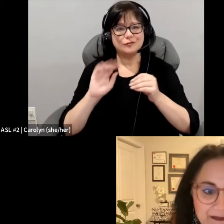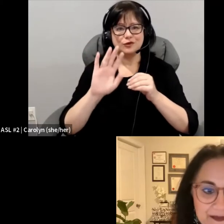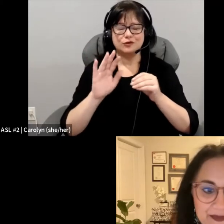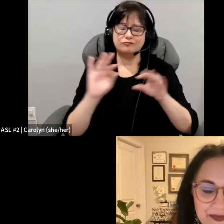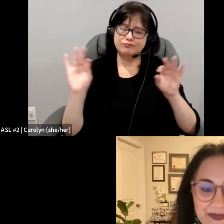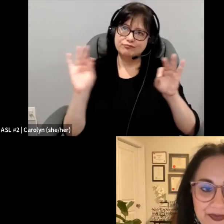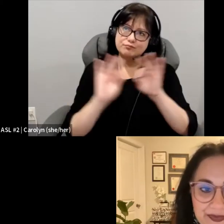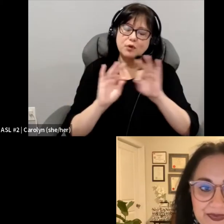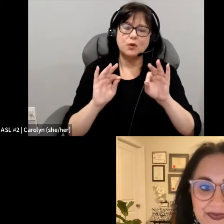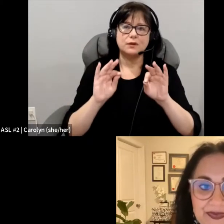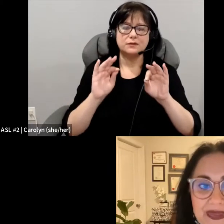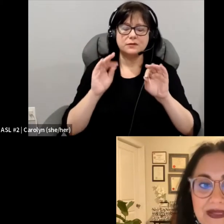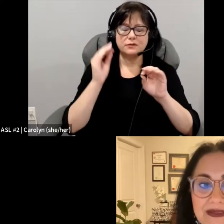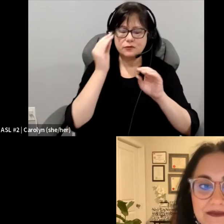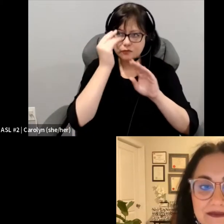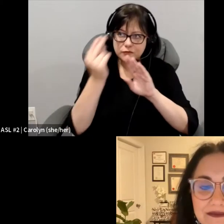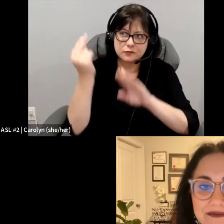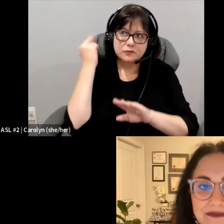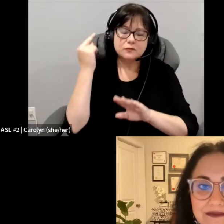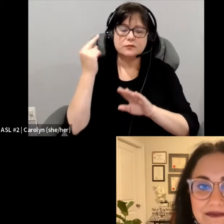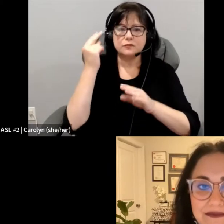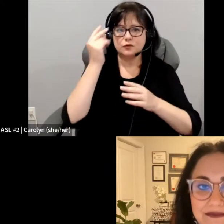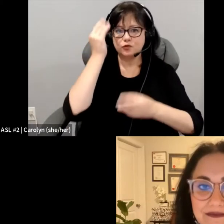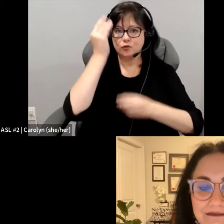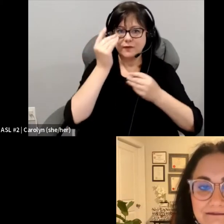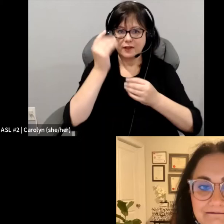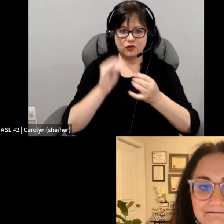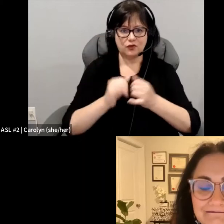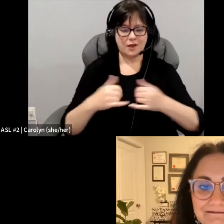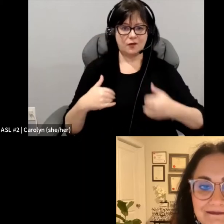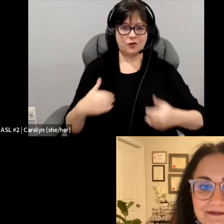ON THE EVOLUTION OF HUMAN RIGHT IN ONTARIO.